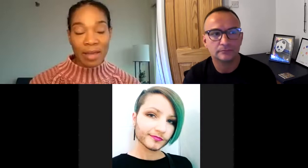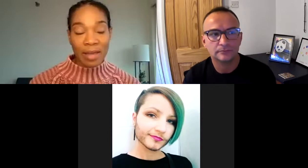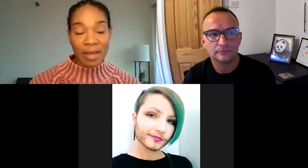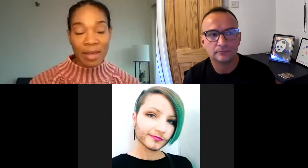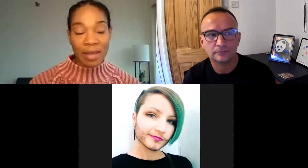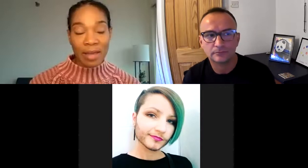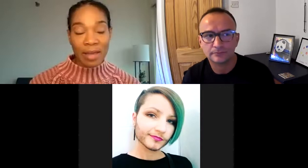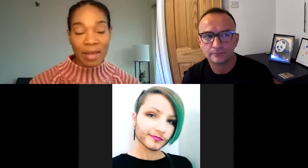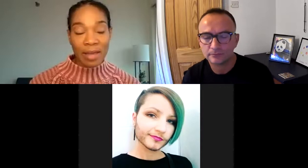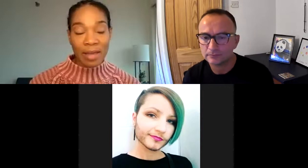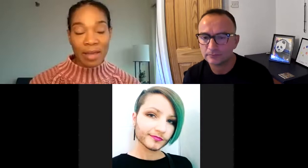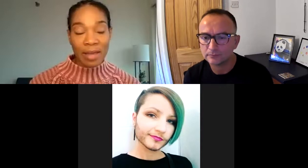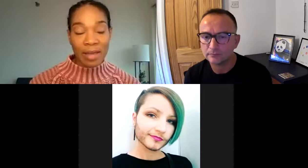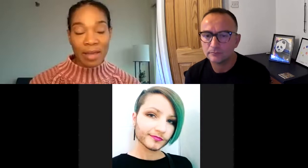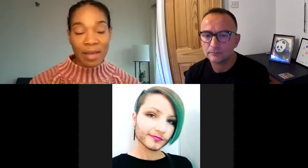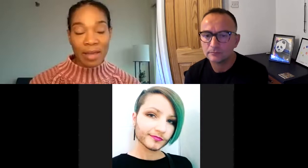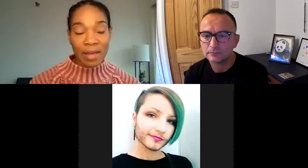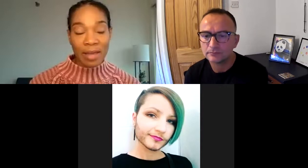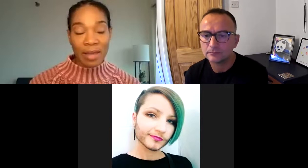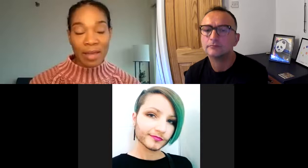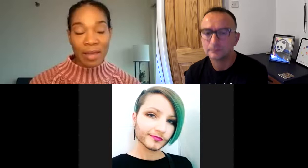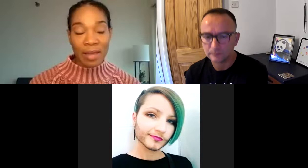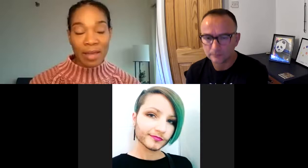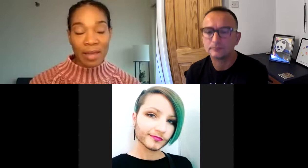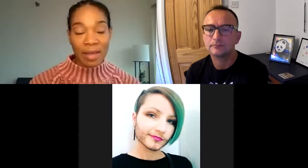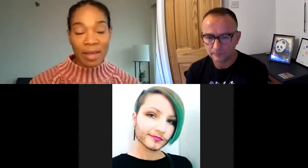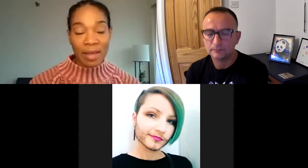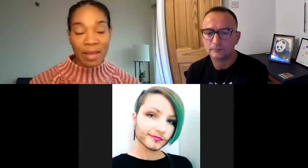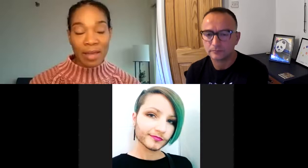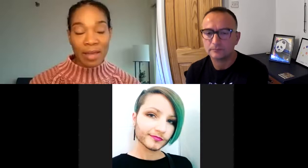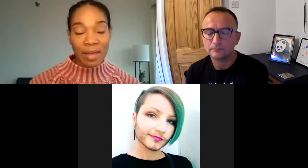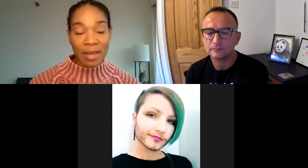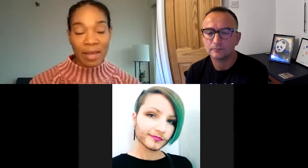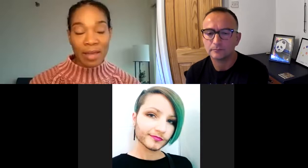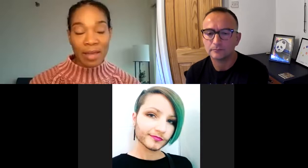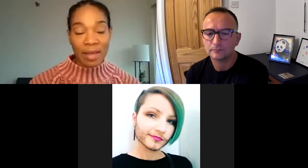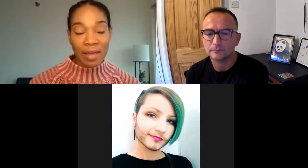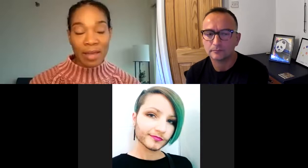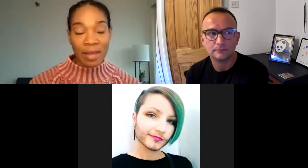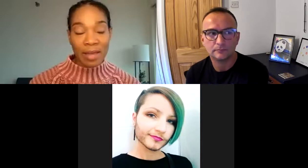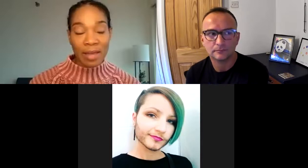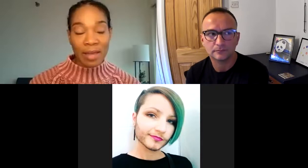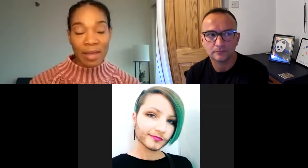because every one understood there was a common need to have this recourse.